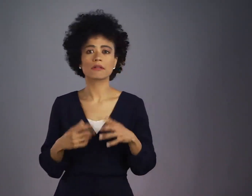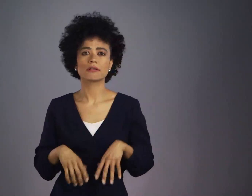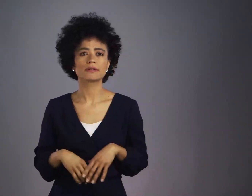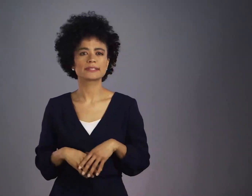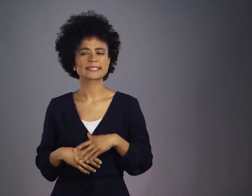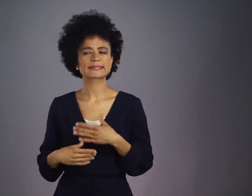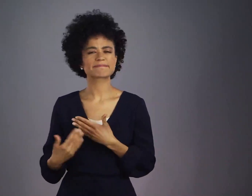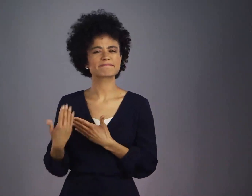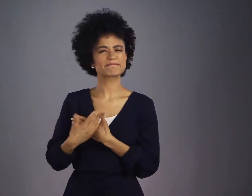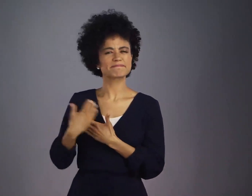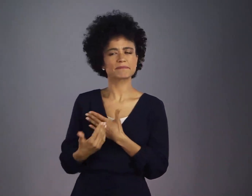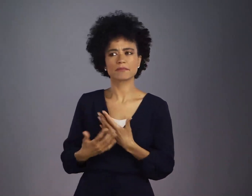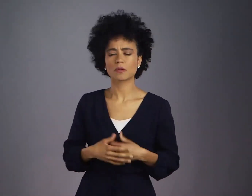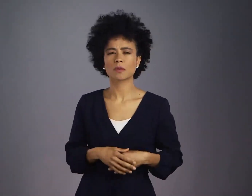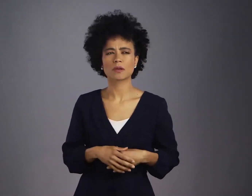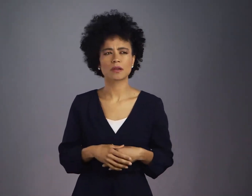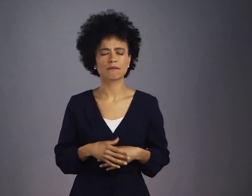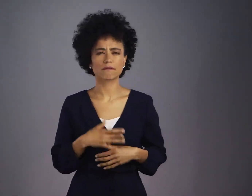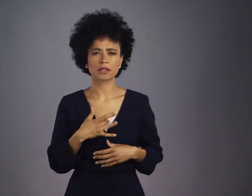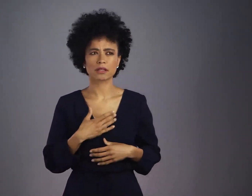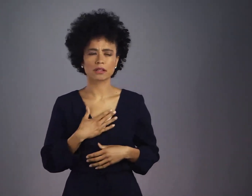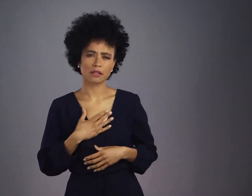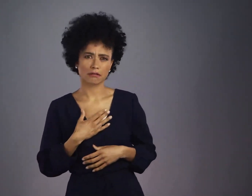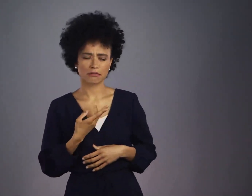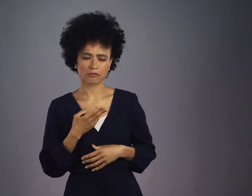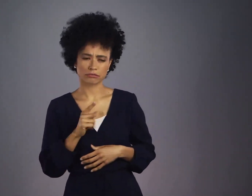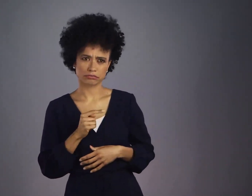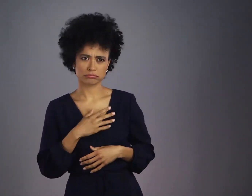are irritation, hurt feelings and resentments.